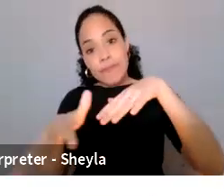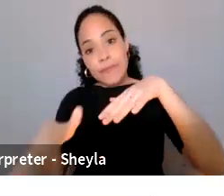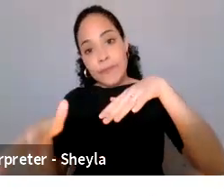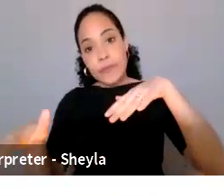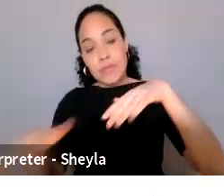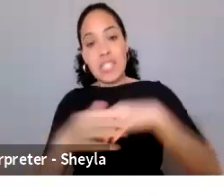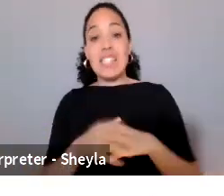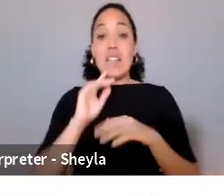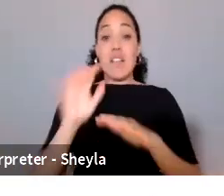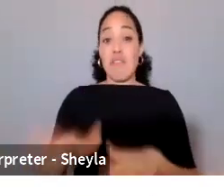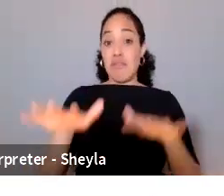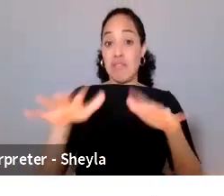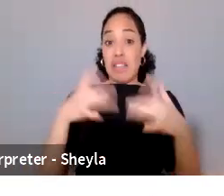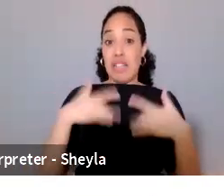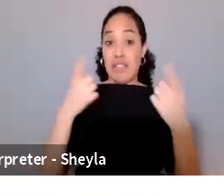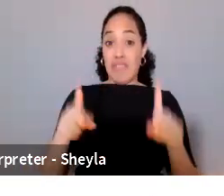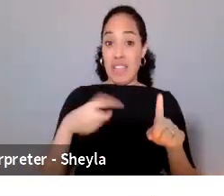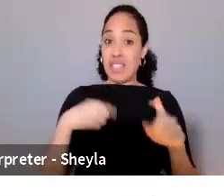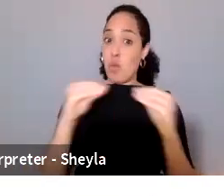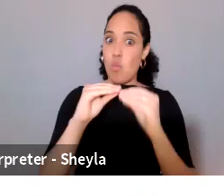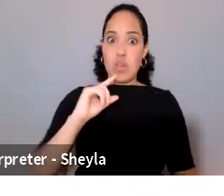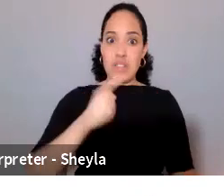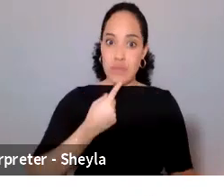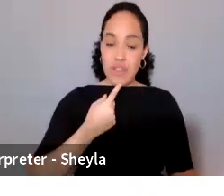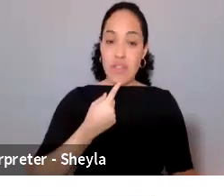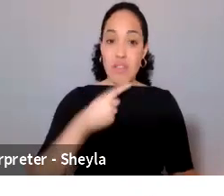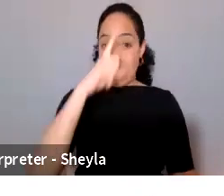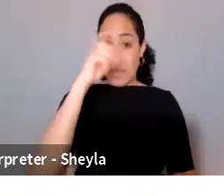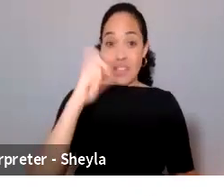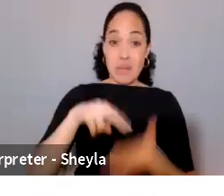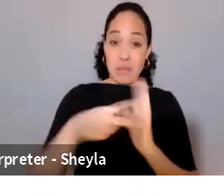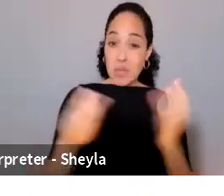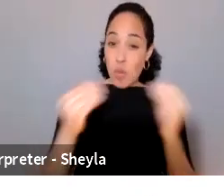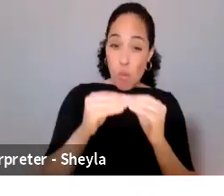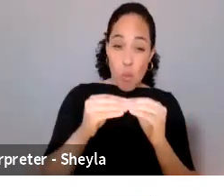it takes far less rain to produce a flood or a mud flow it's also important to understand